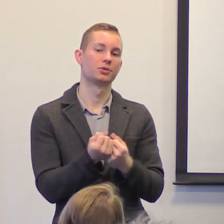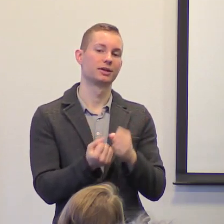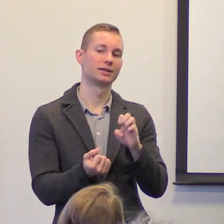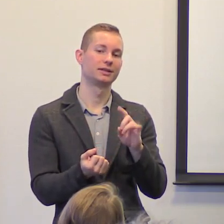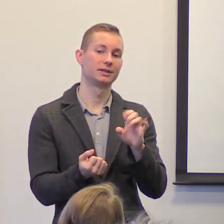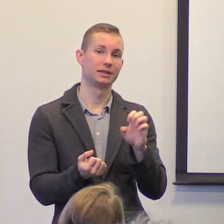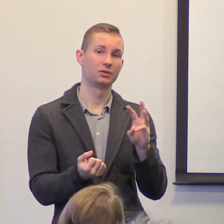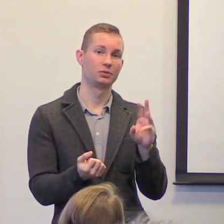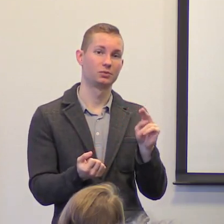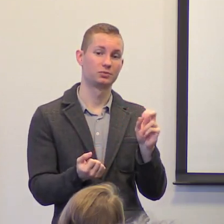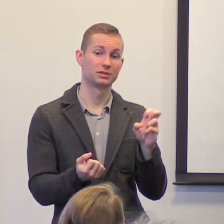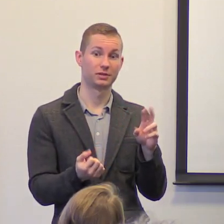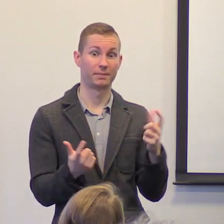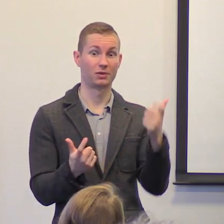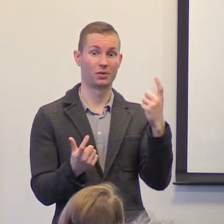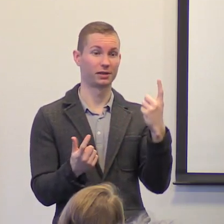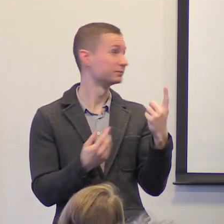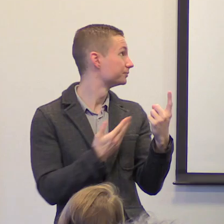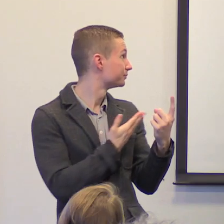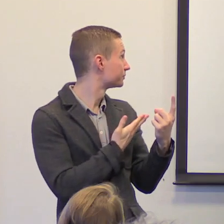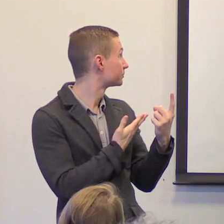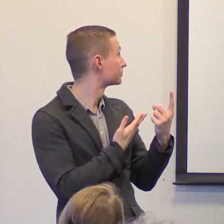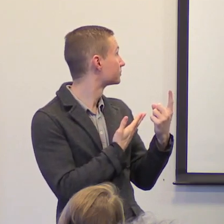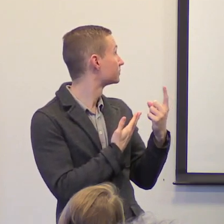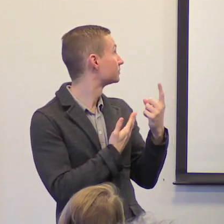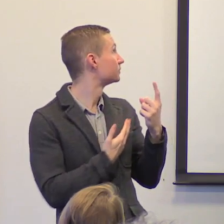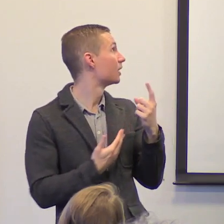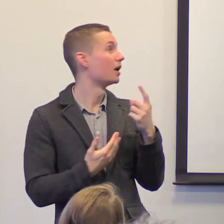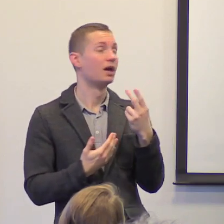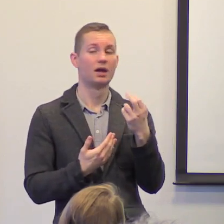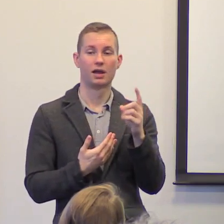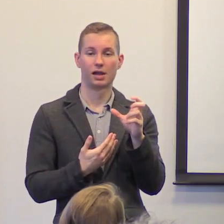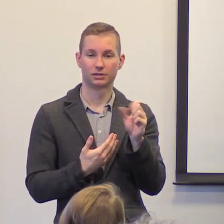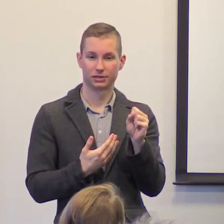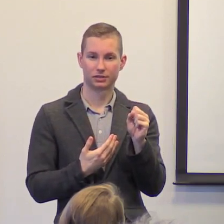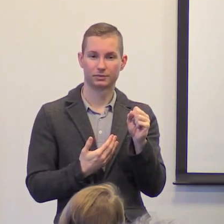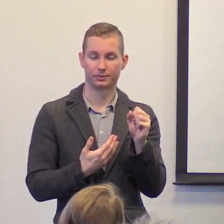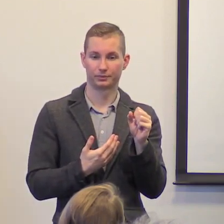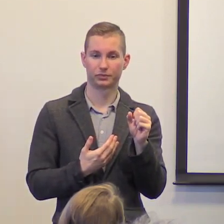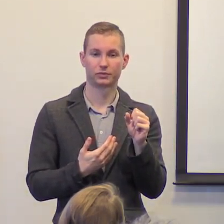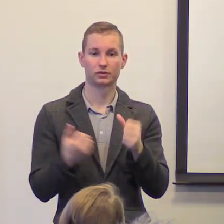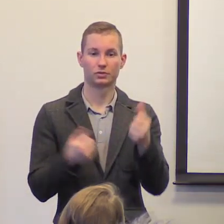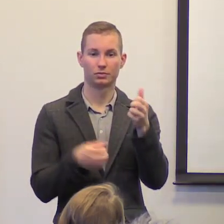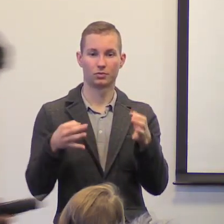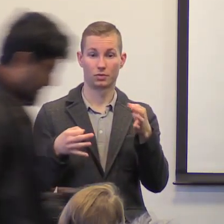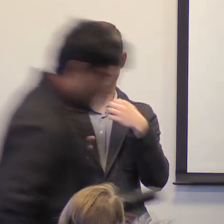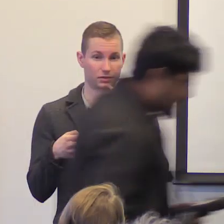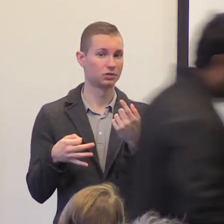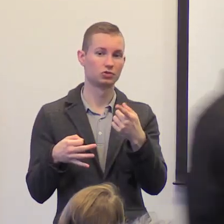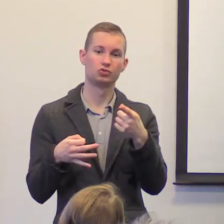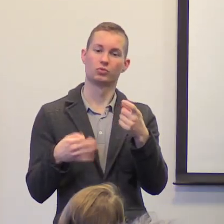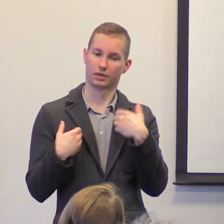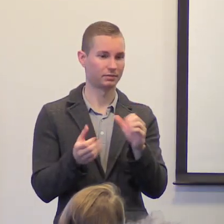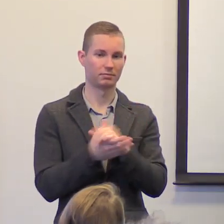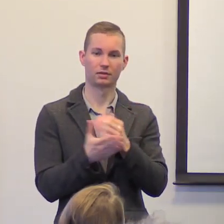then, the big one, Obergefell versus Hodges case, where the Supreme Court ruled that you have the right to marry who you love.